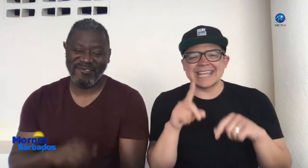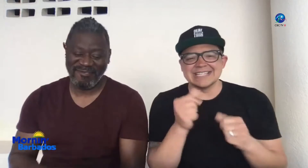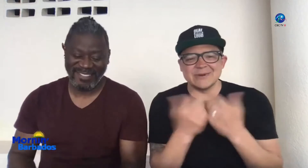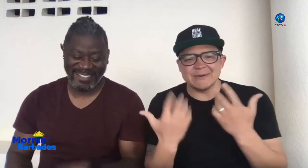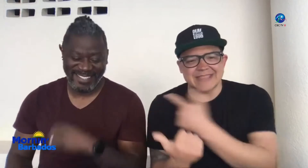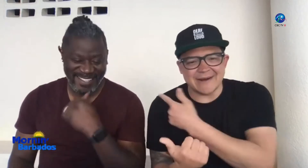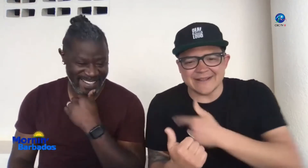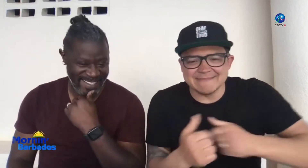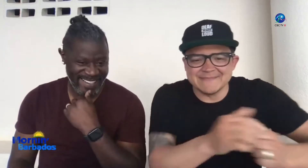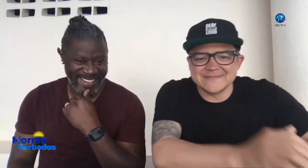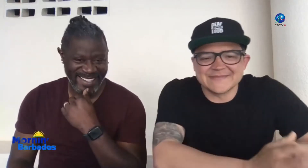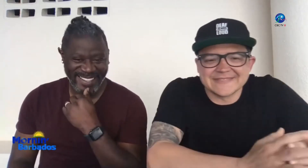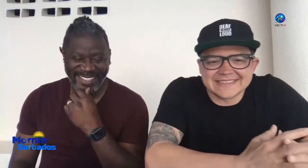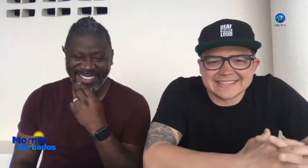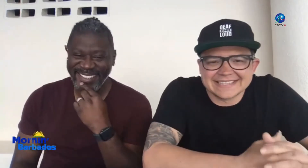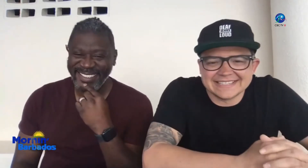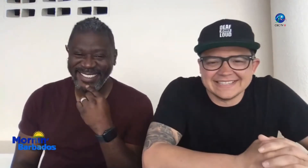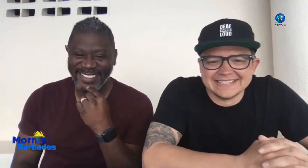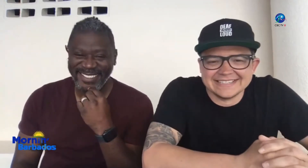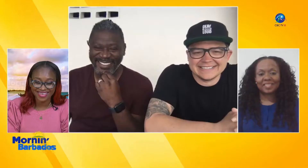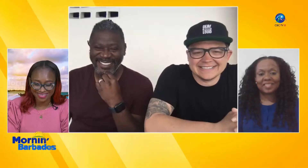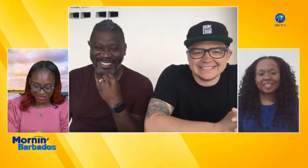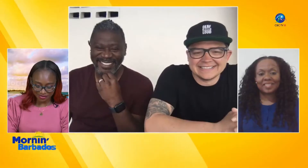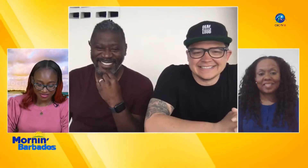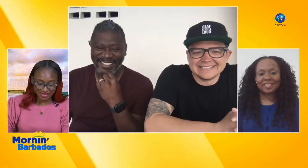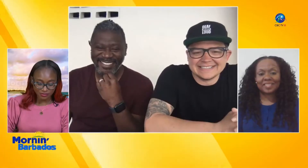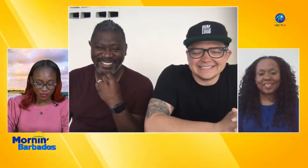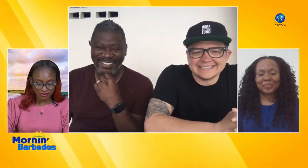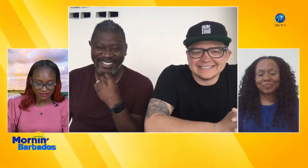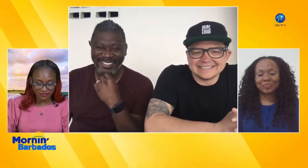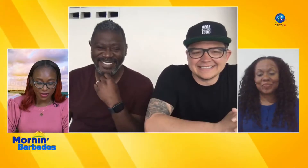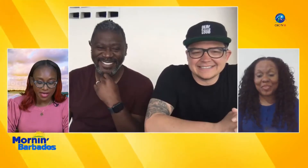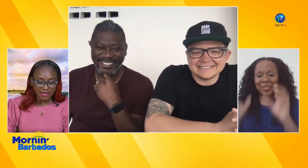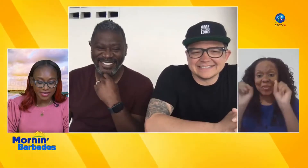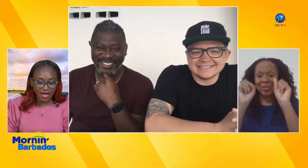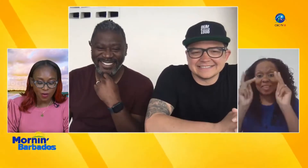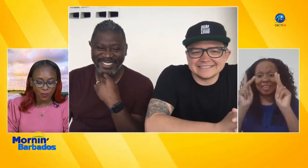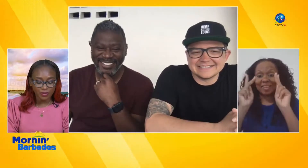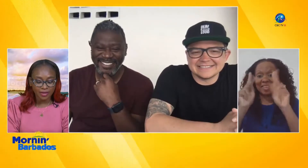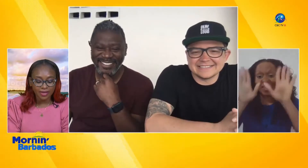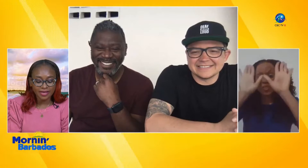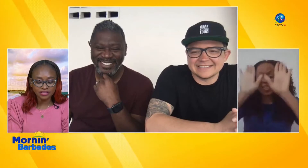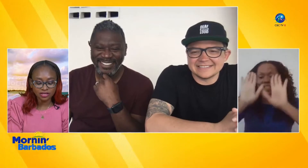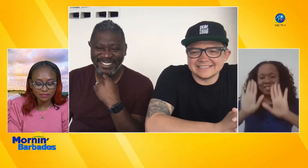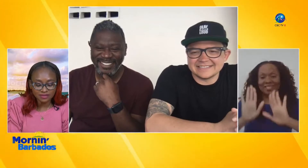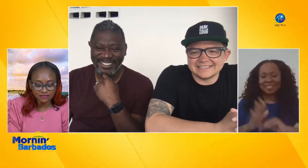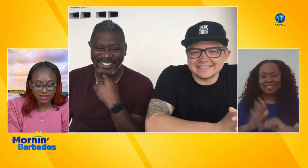i can't do it without him okay well that's wonderful now in terms of the